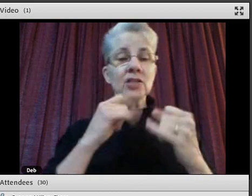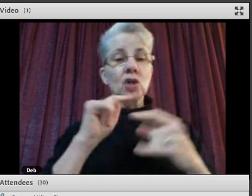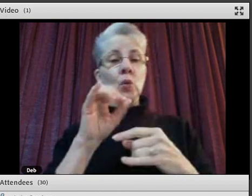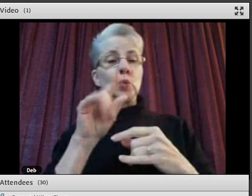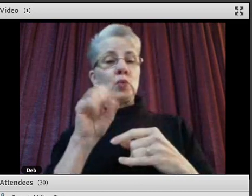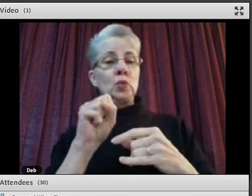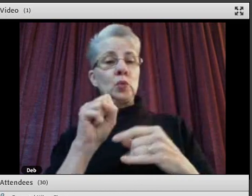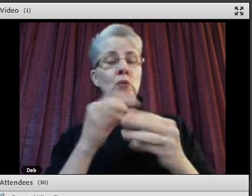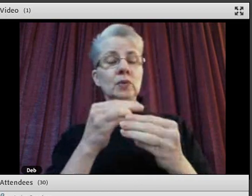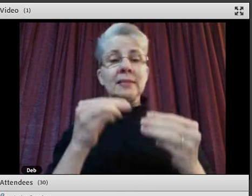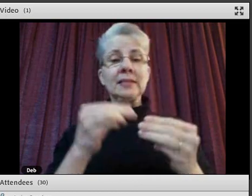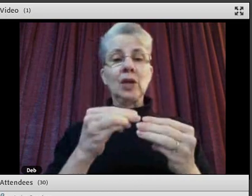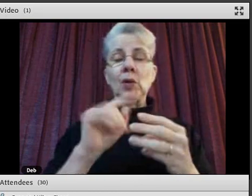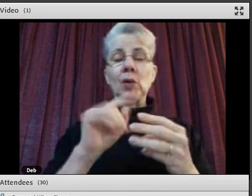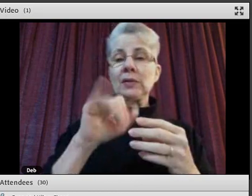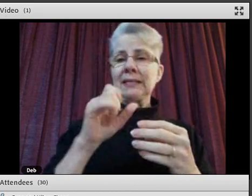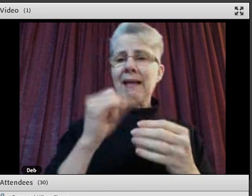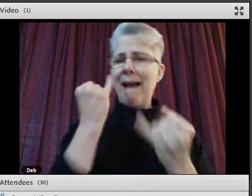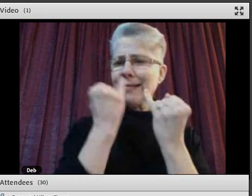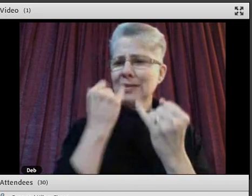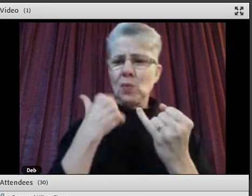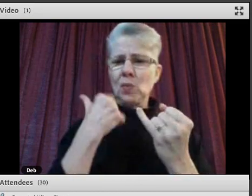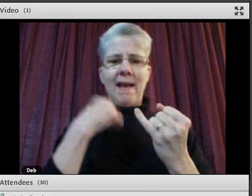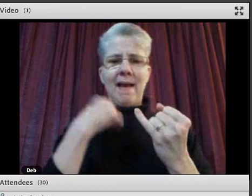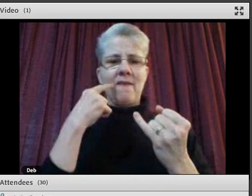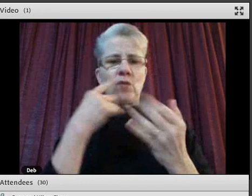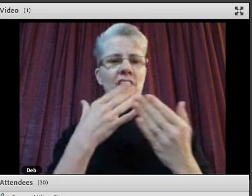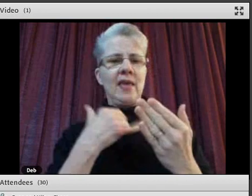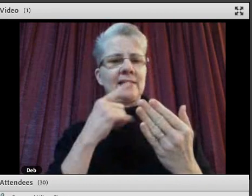tips, things we've learned along the way.